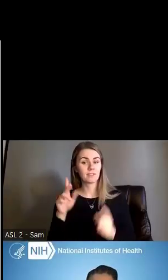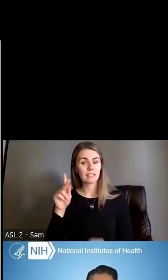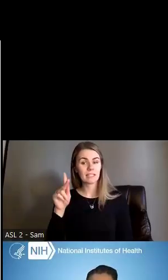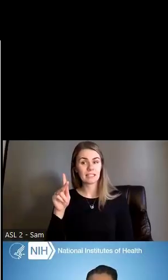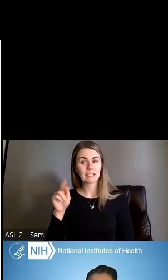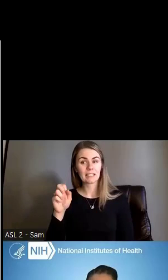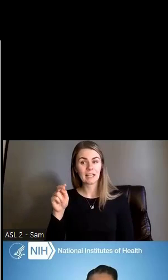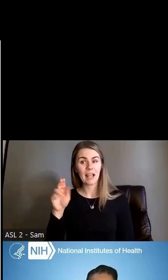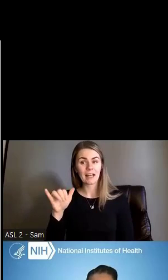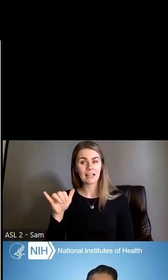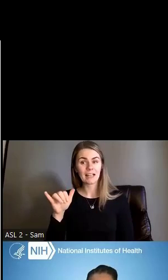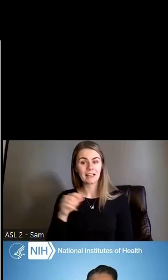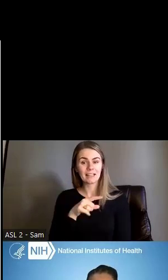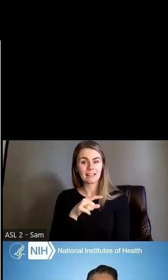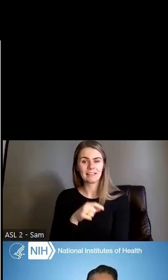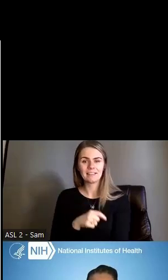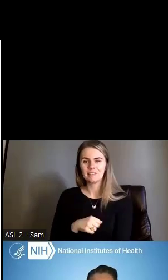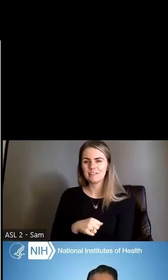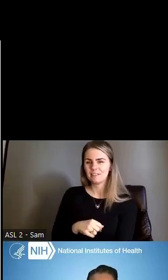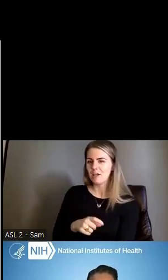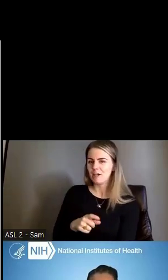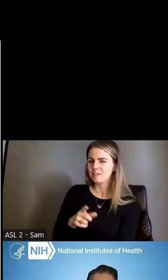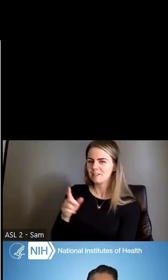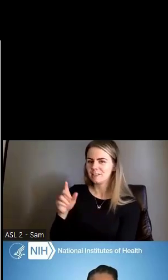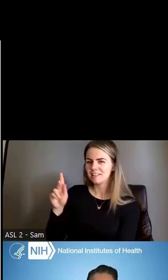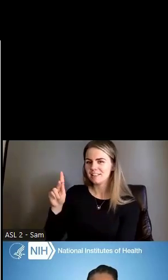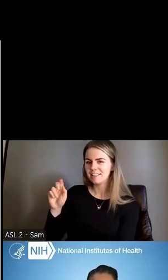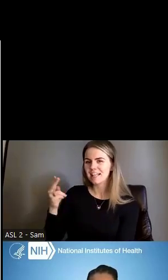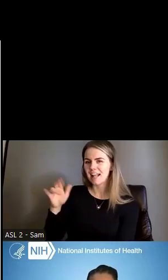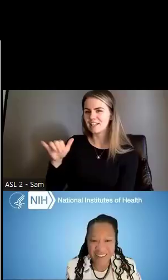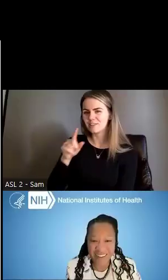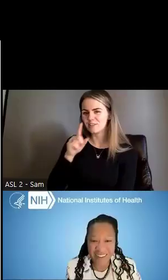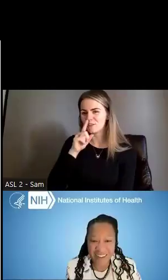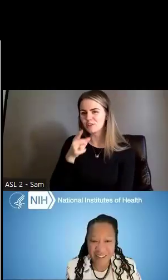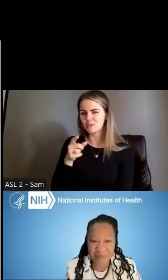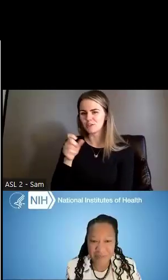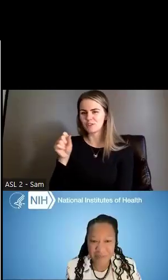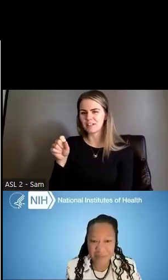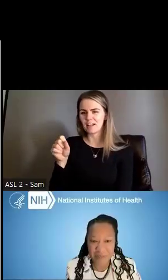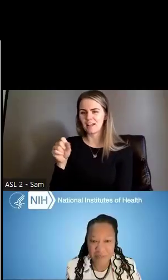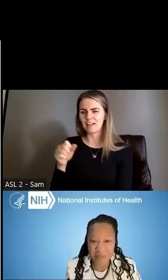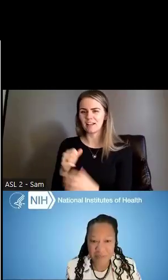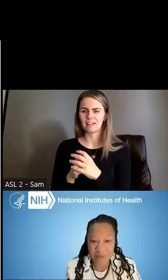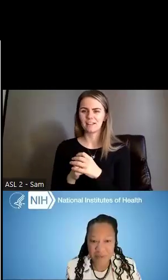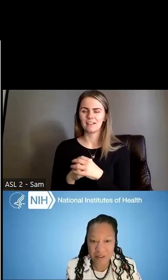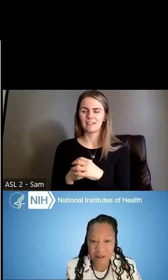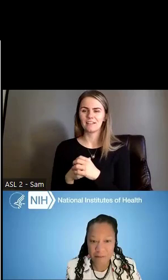Kenneth Gibbs, PhD: Sure. I think a lot of hurdles,